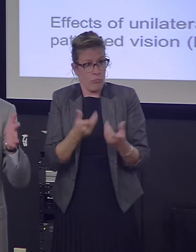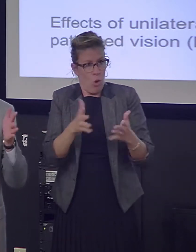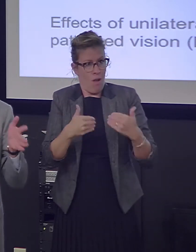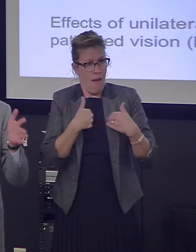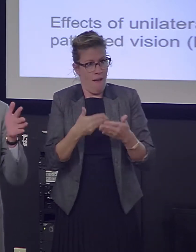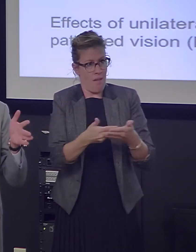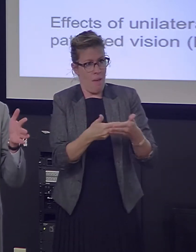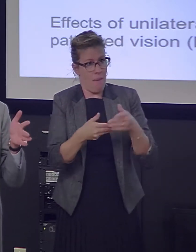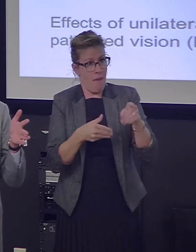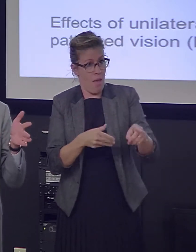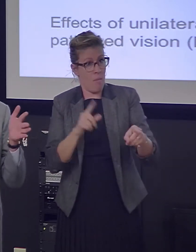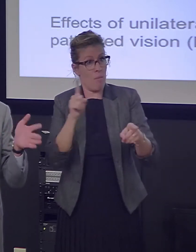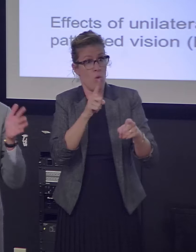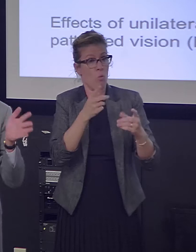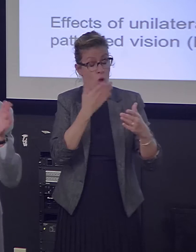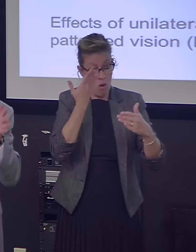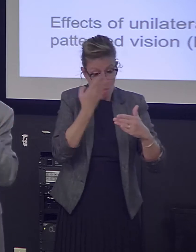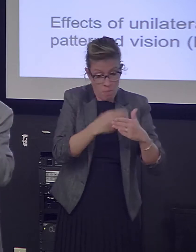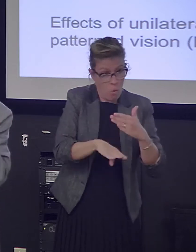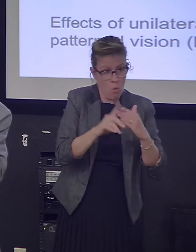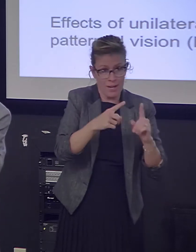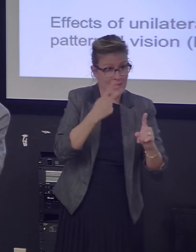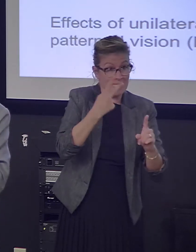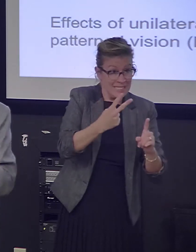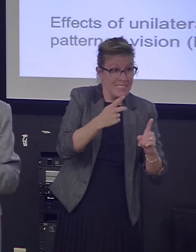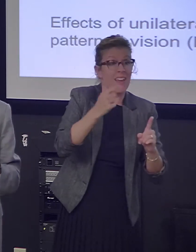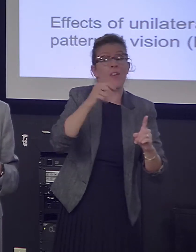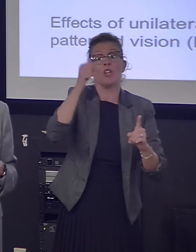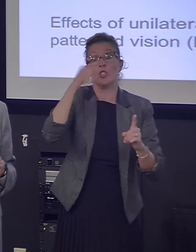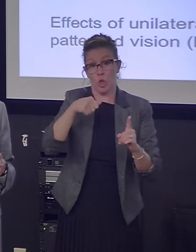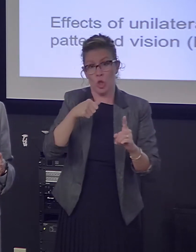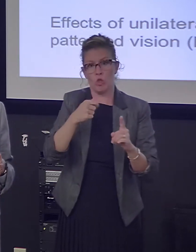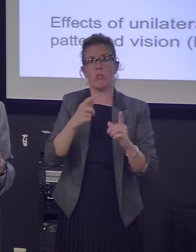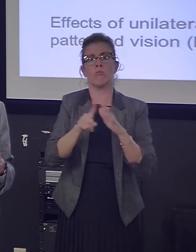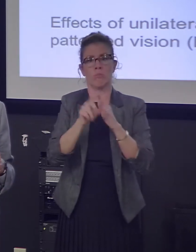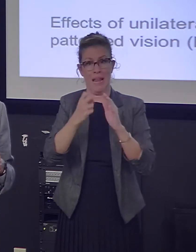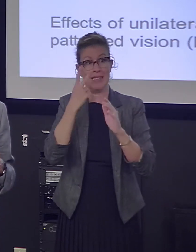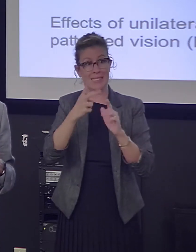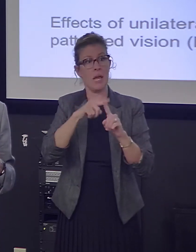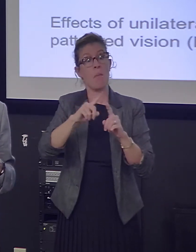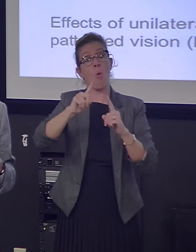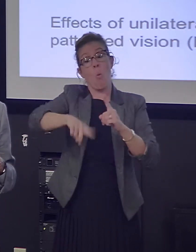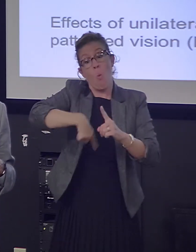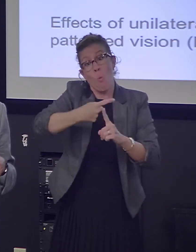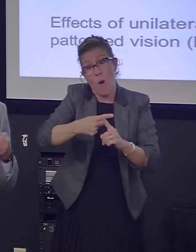from whom that surgery occurred at different points in time over the first year of life.